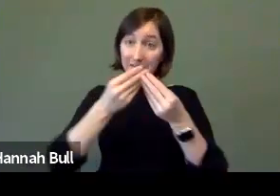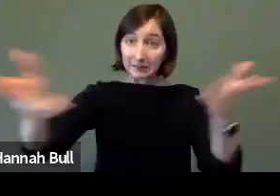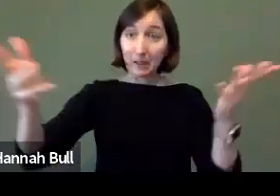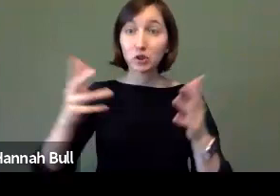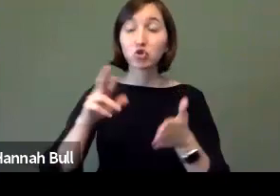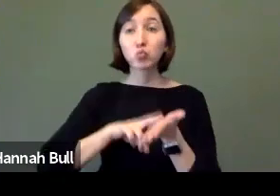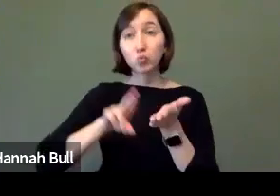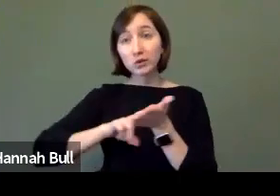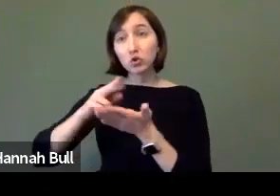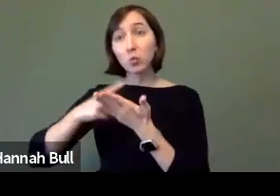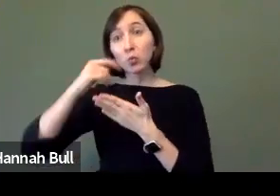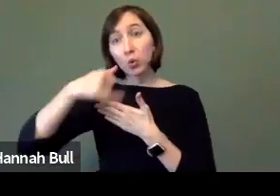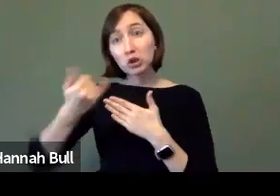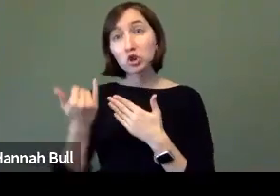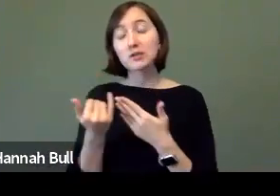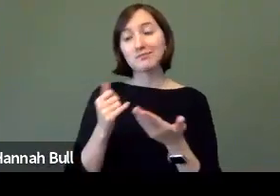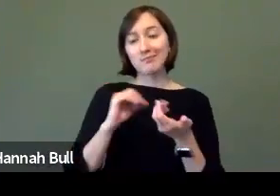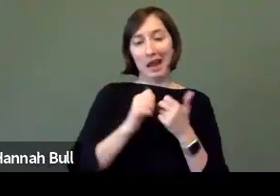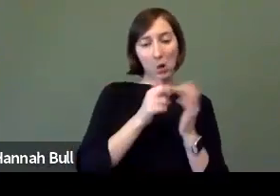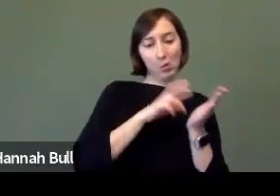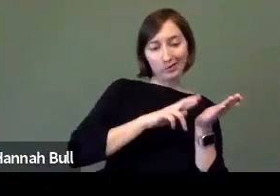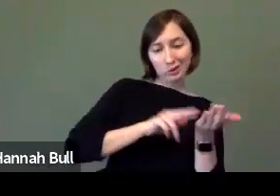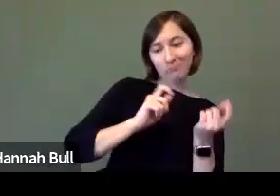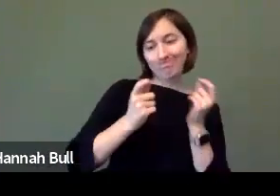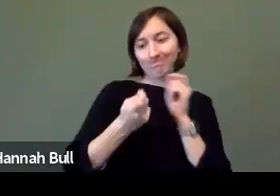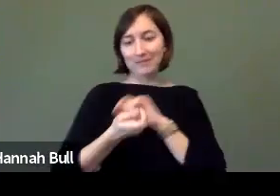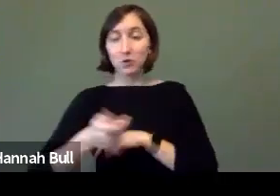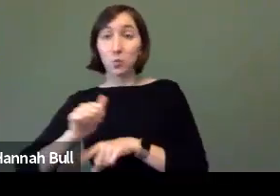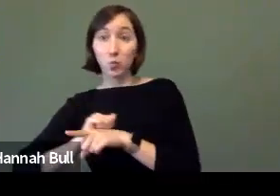research to practice, model demonstration projects.